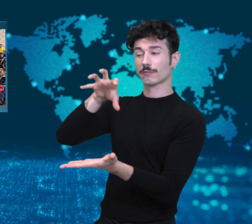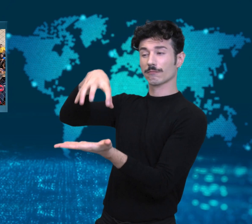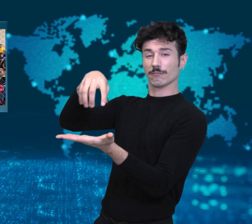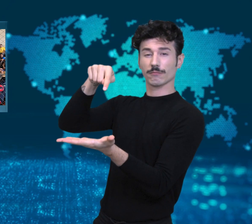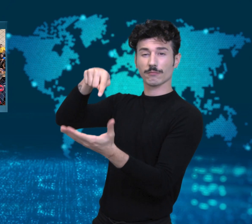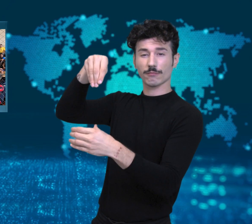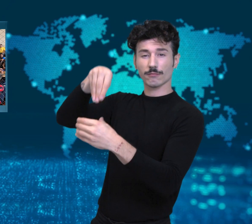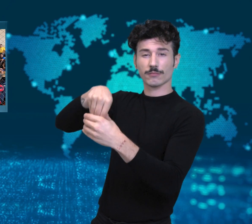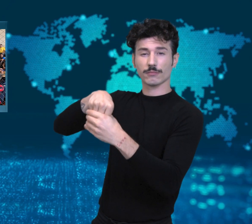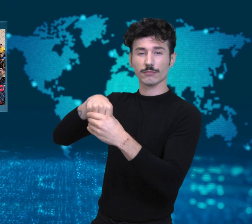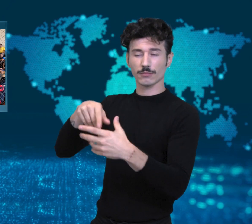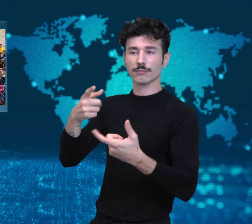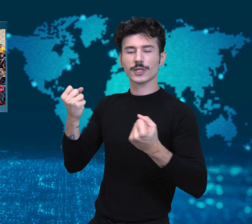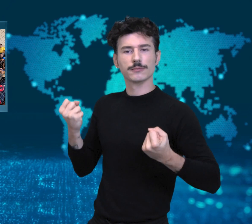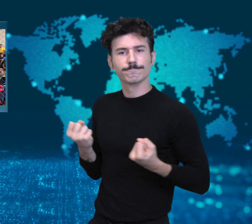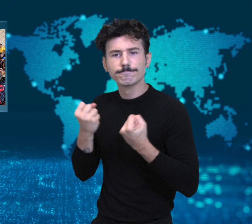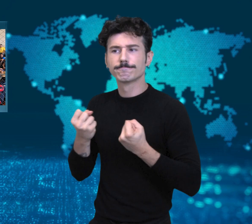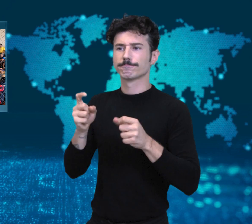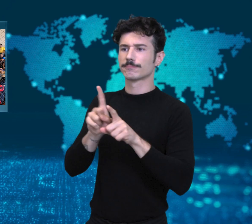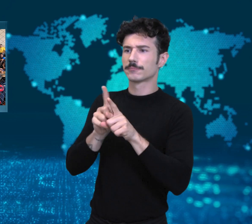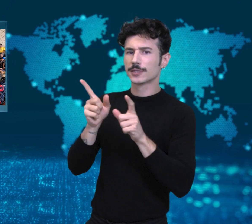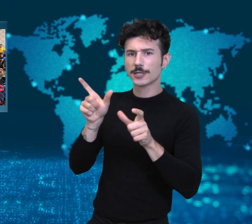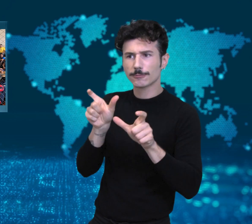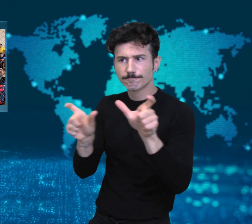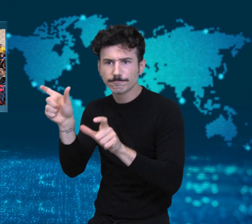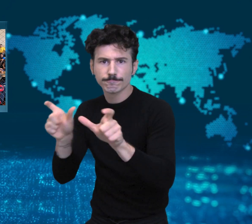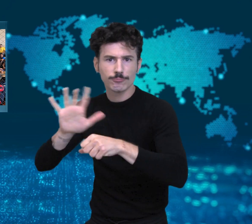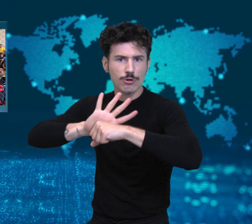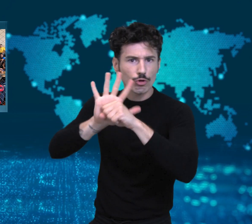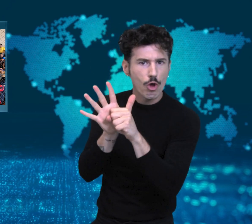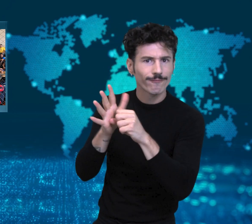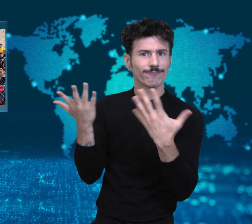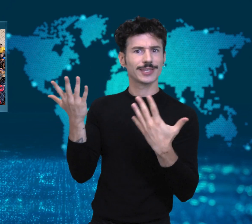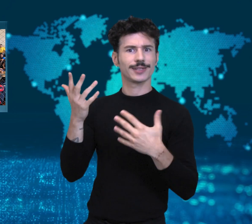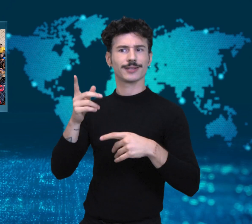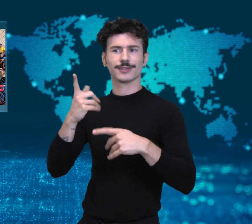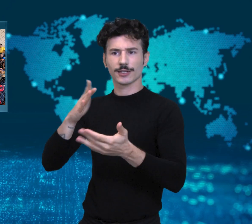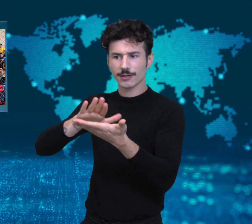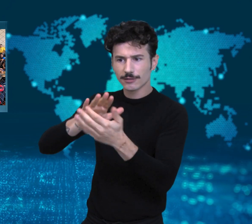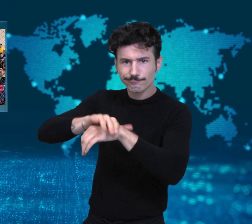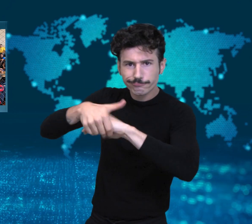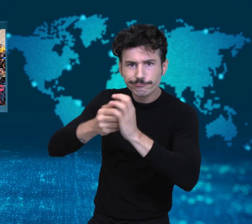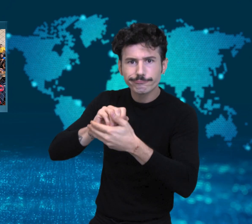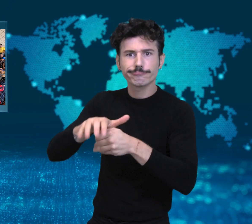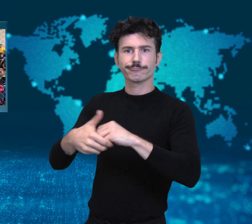a lack of testing and appropriate treatment for COVID-19.